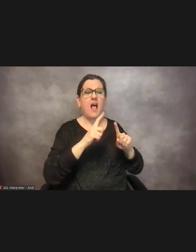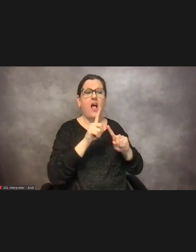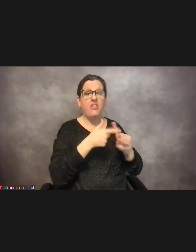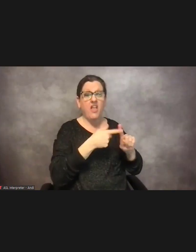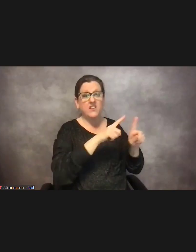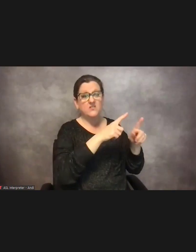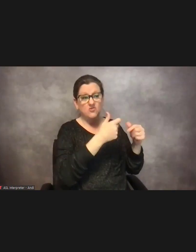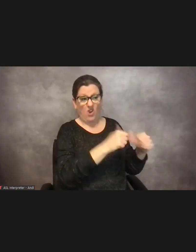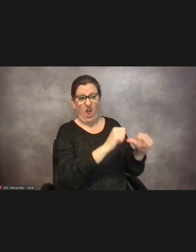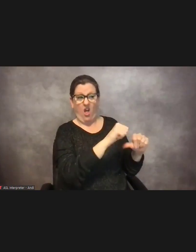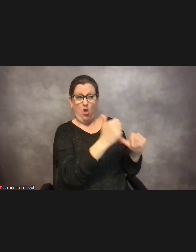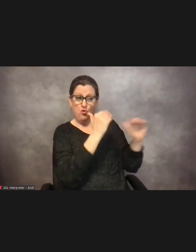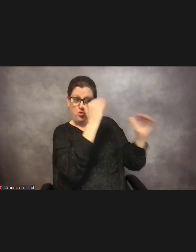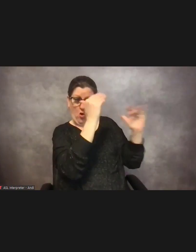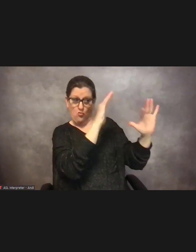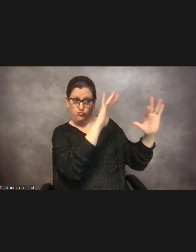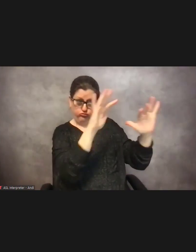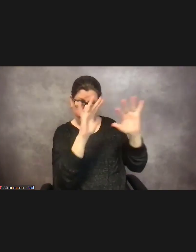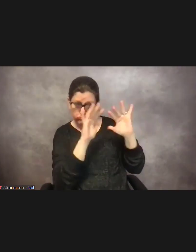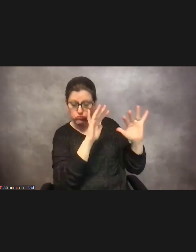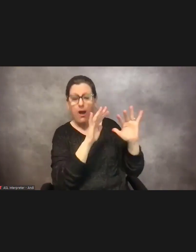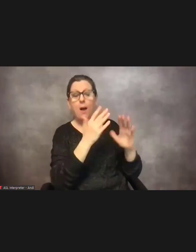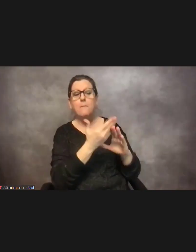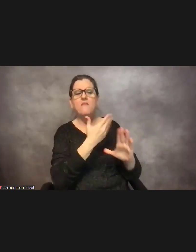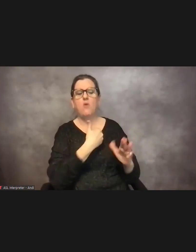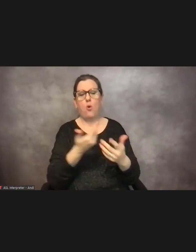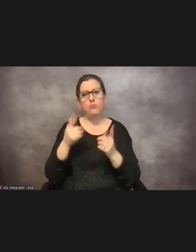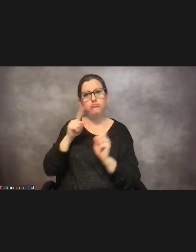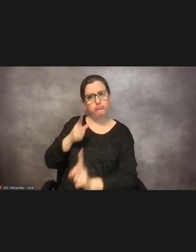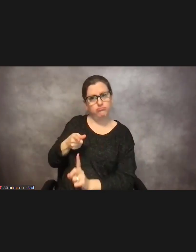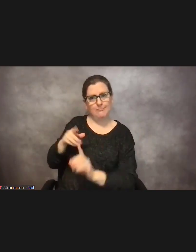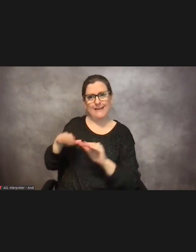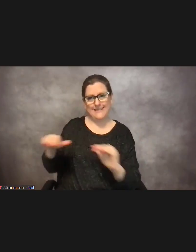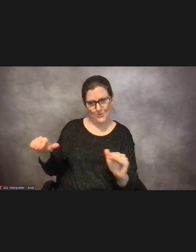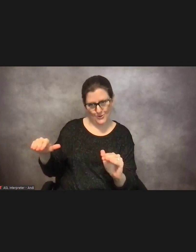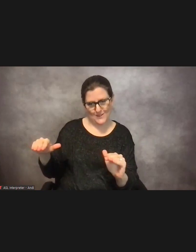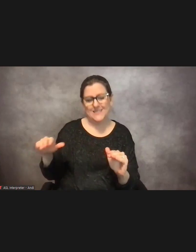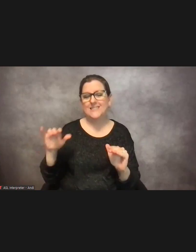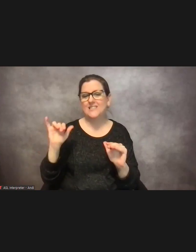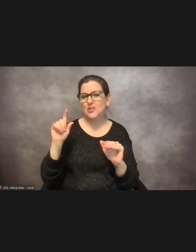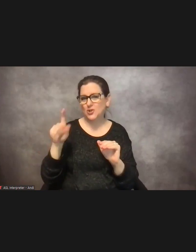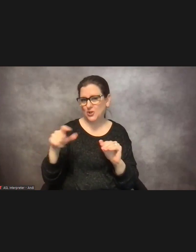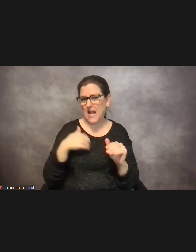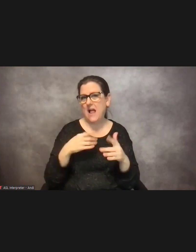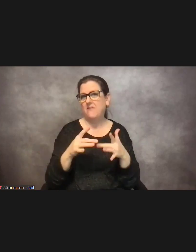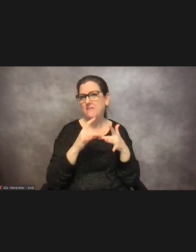challenge of trying to screen children. You should be guided through practices that demonstrate, you